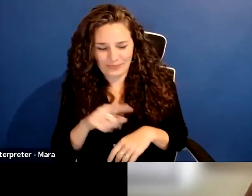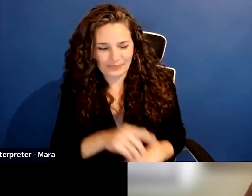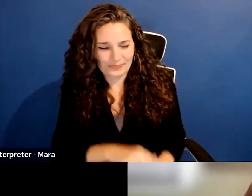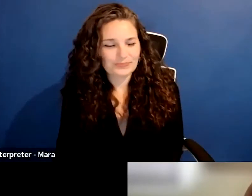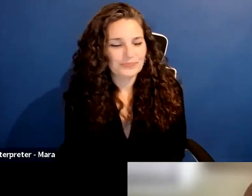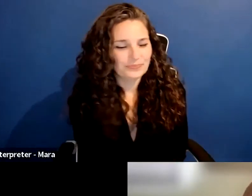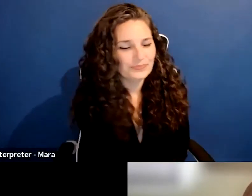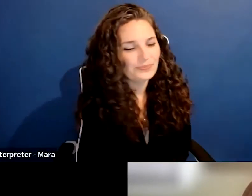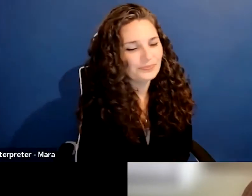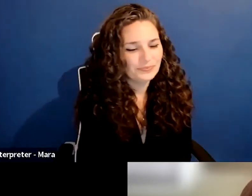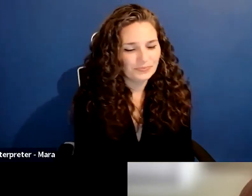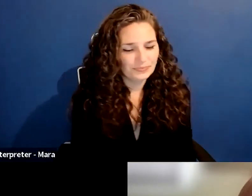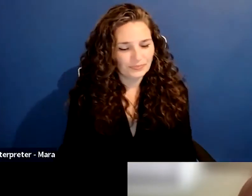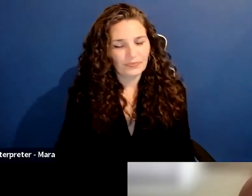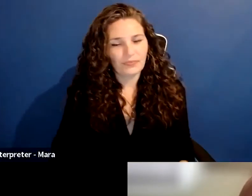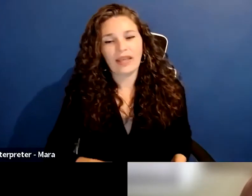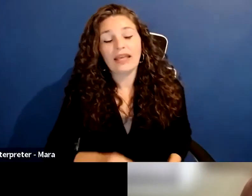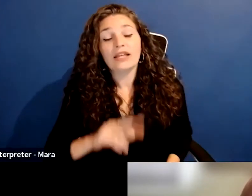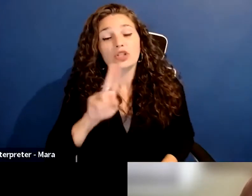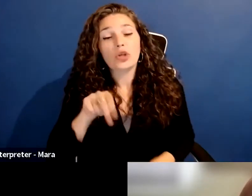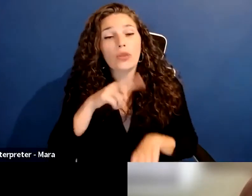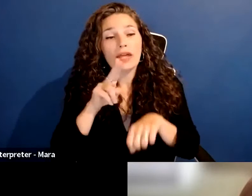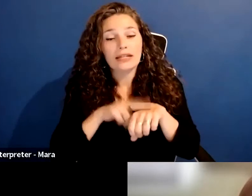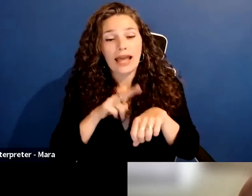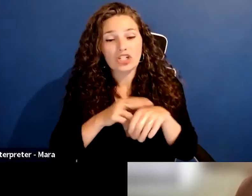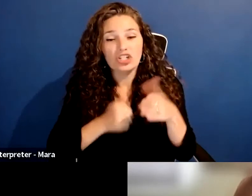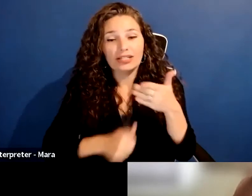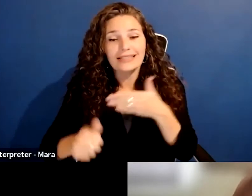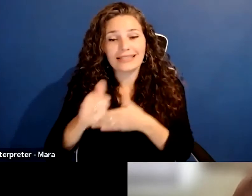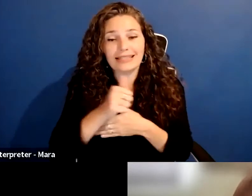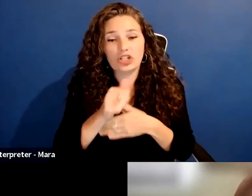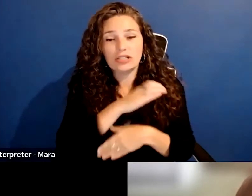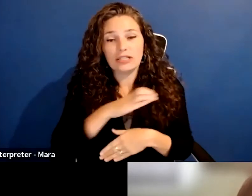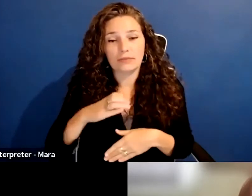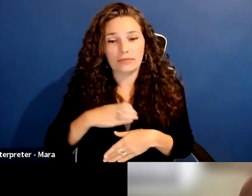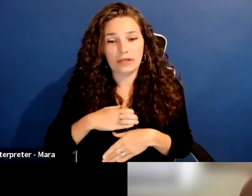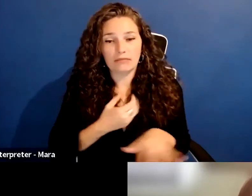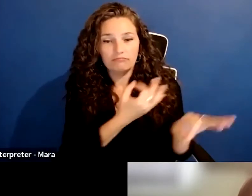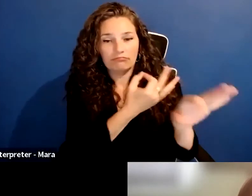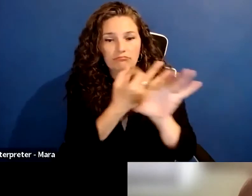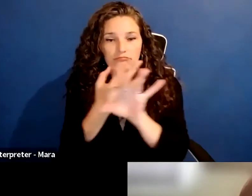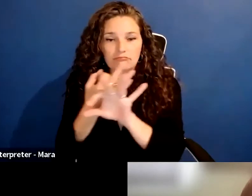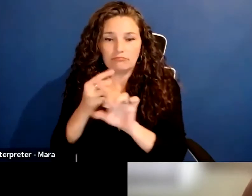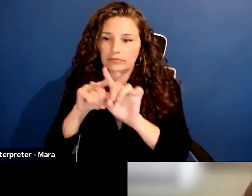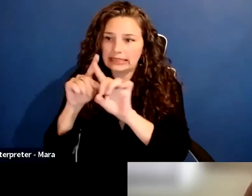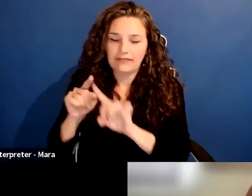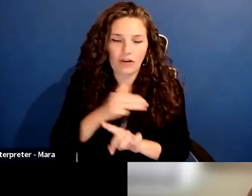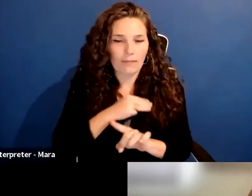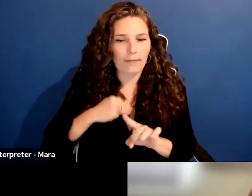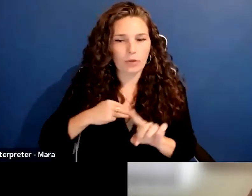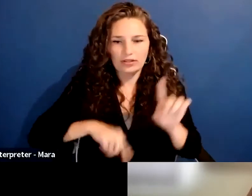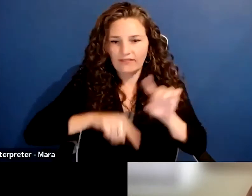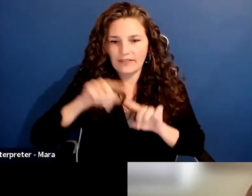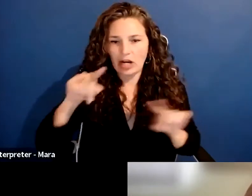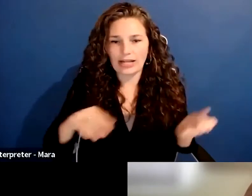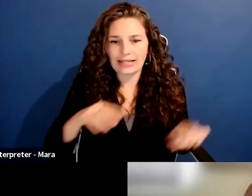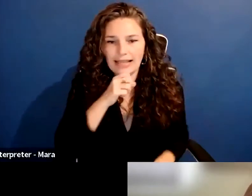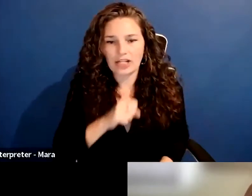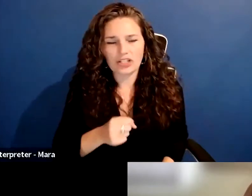The National Seniors Committee heard feedback from members of all ages that the programs offered